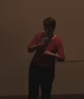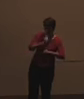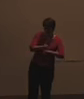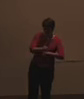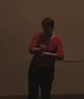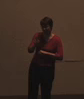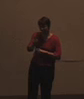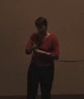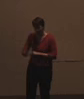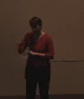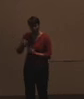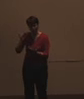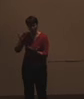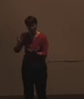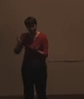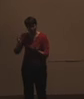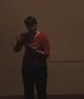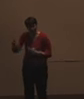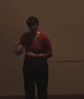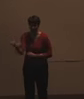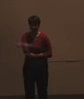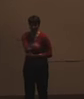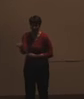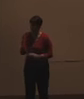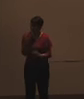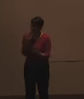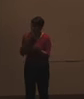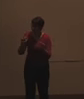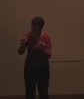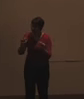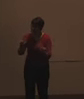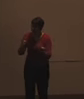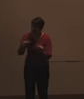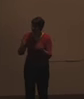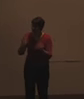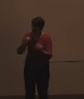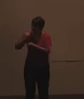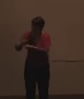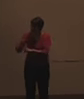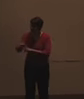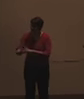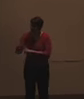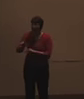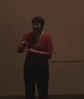we have to make a library, too. But Toyo Ito is a great master.